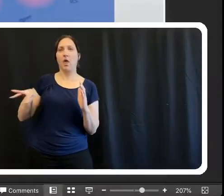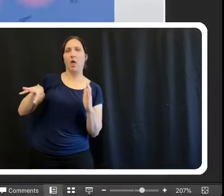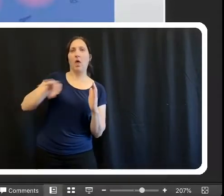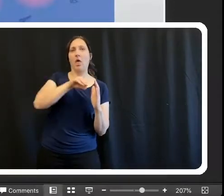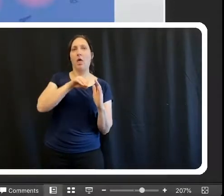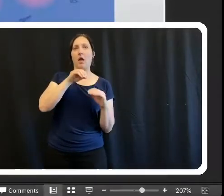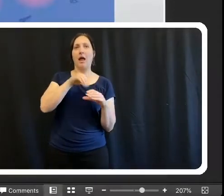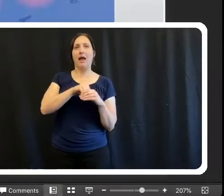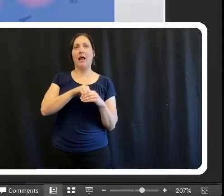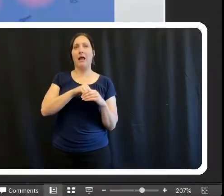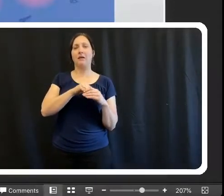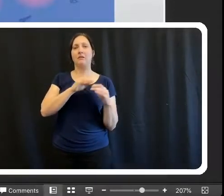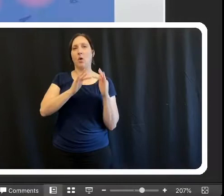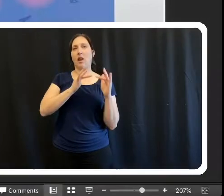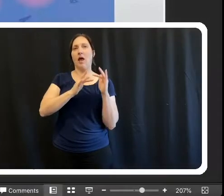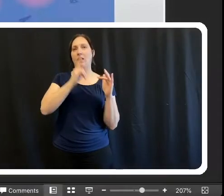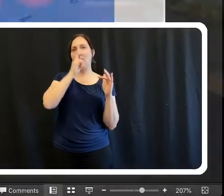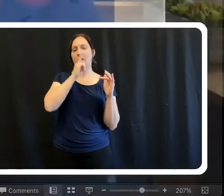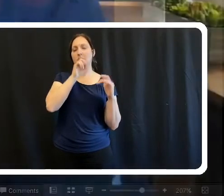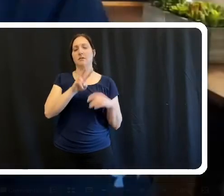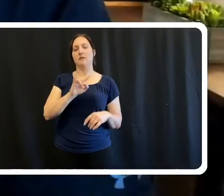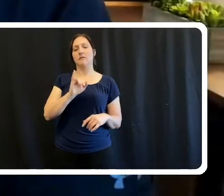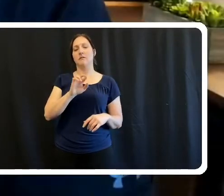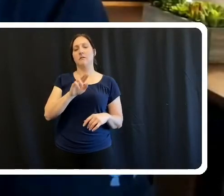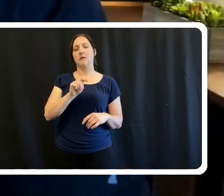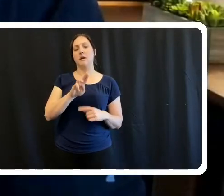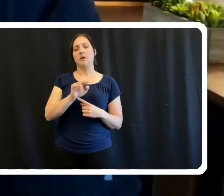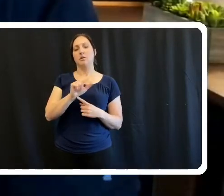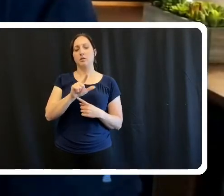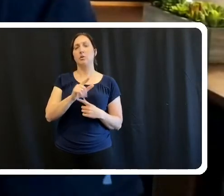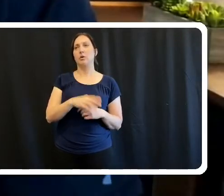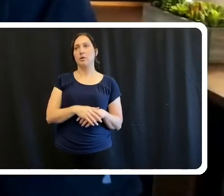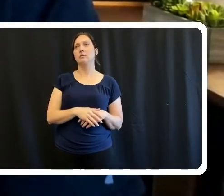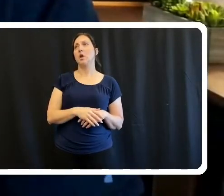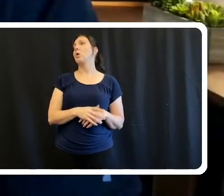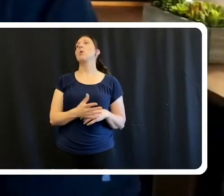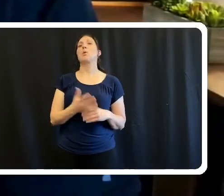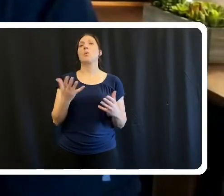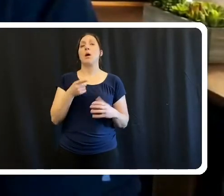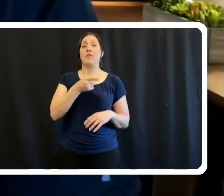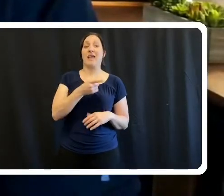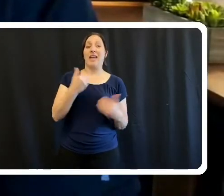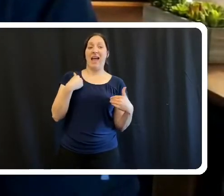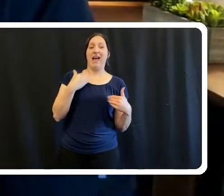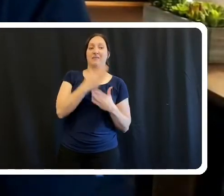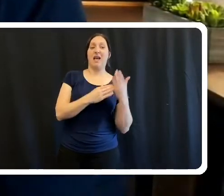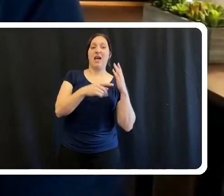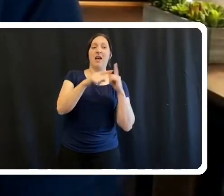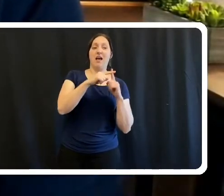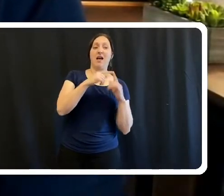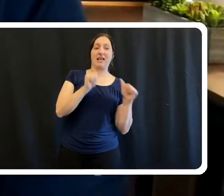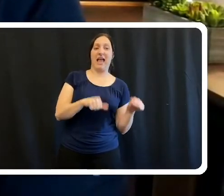But on the virtual side, there's some things that you could do on the virtual side that you can't do on the physical space with the physical robot.